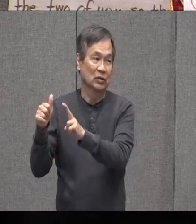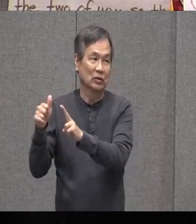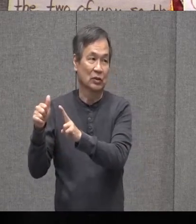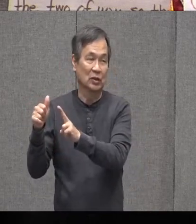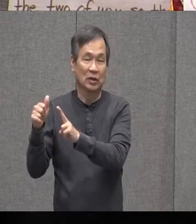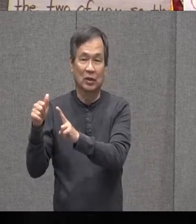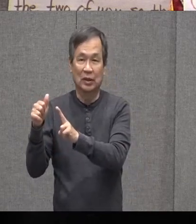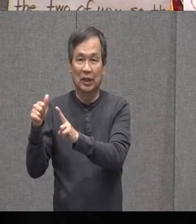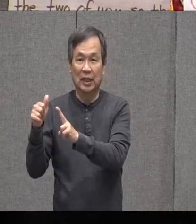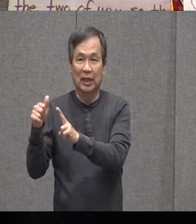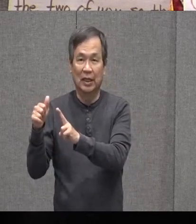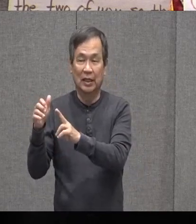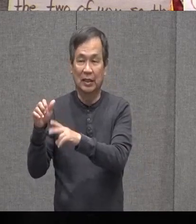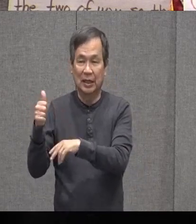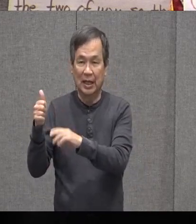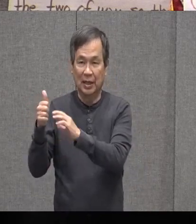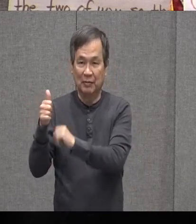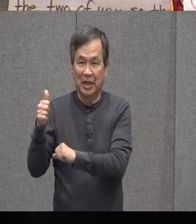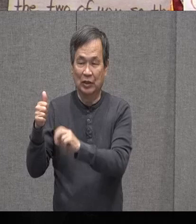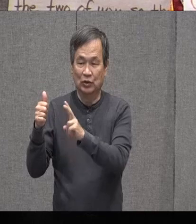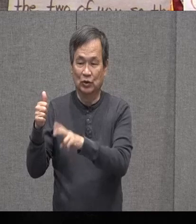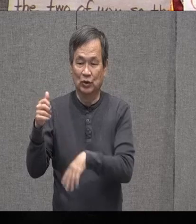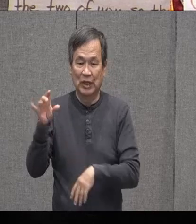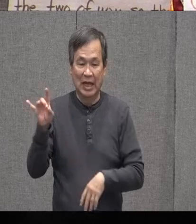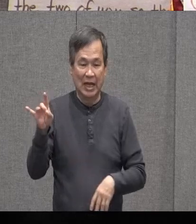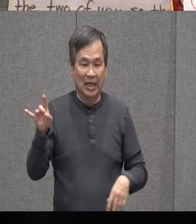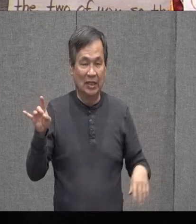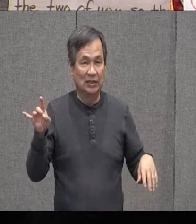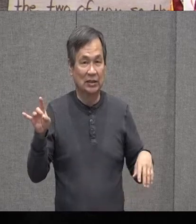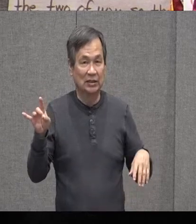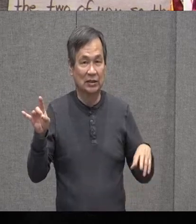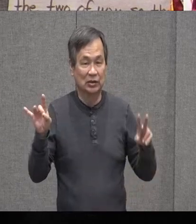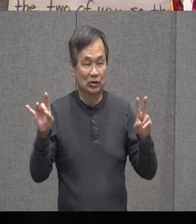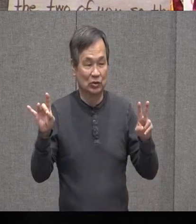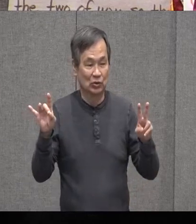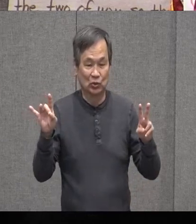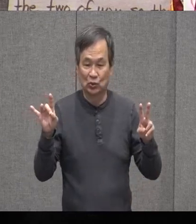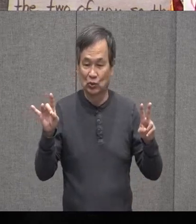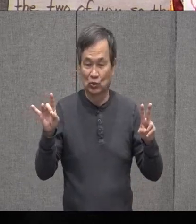So I know 10 minus two is gonna give me eight because it's only one different the last one, right?